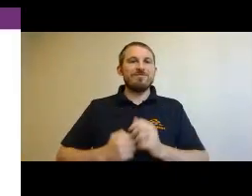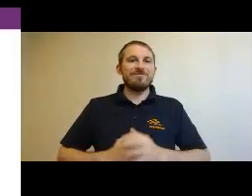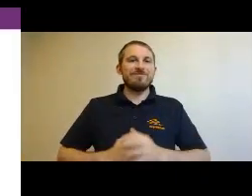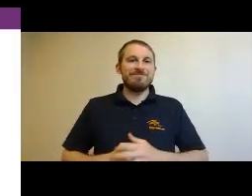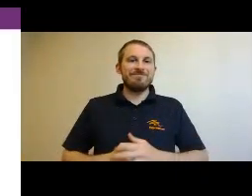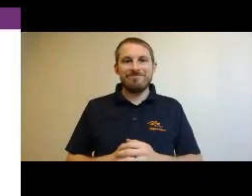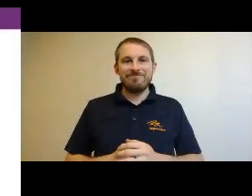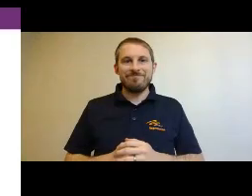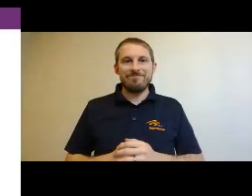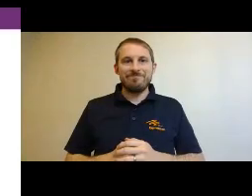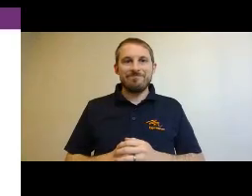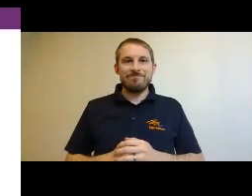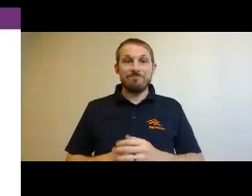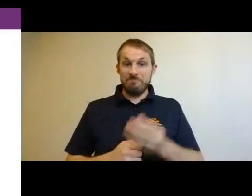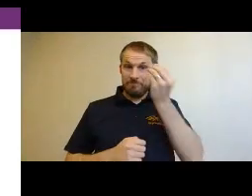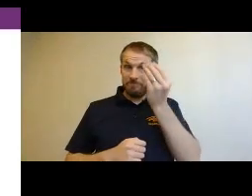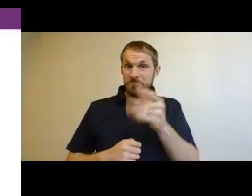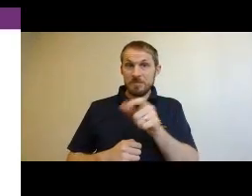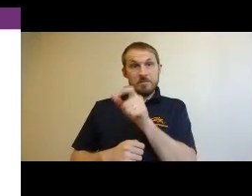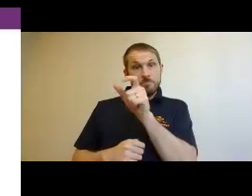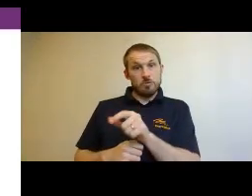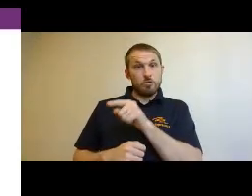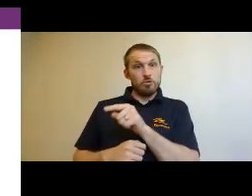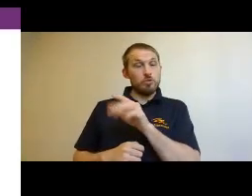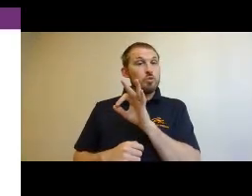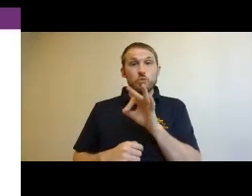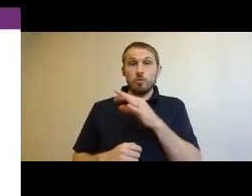A person doesn't need to be eligible for the NDIS, or